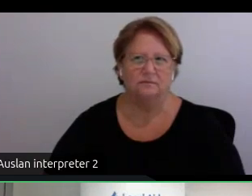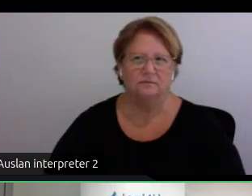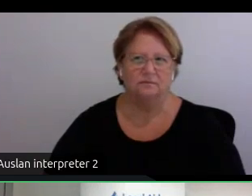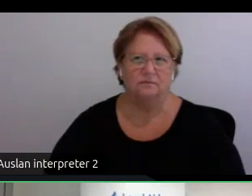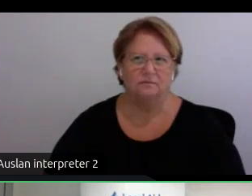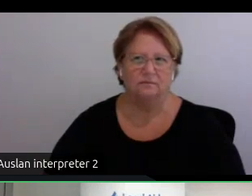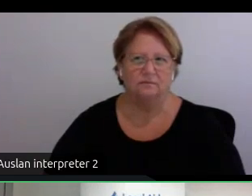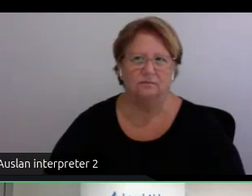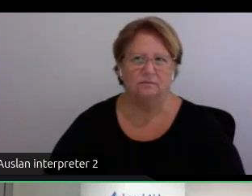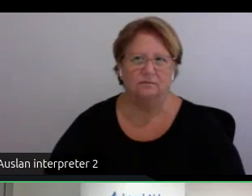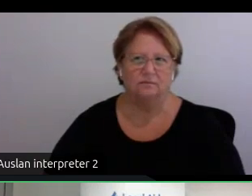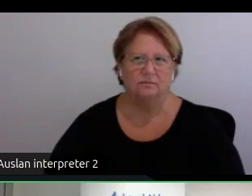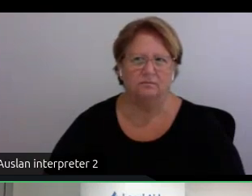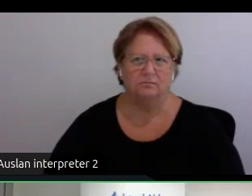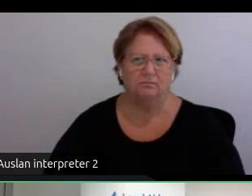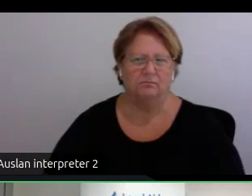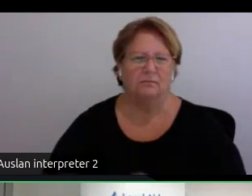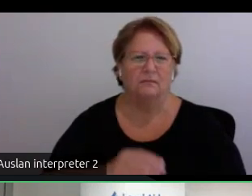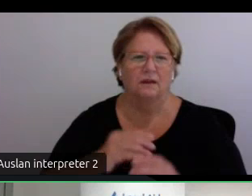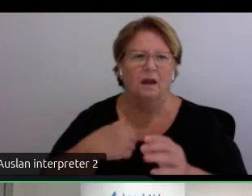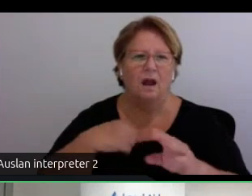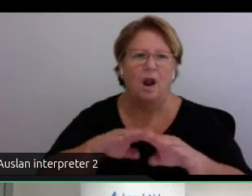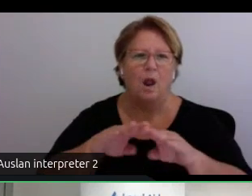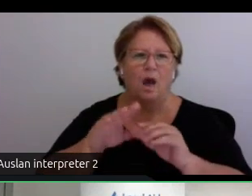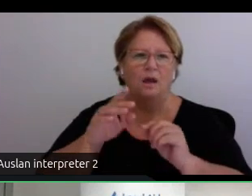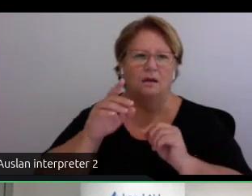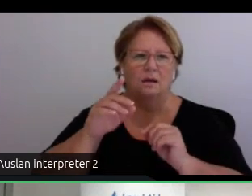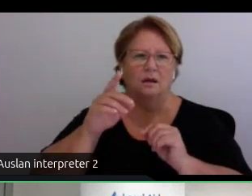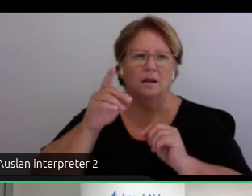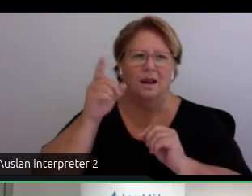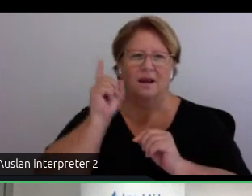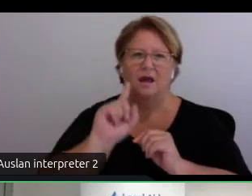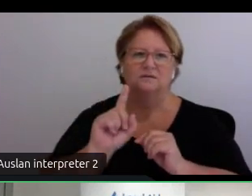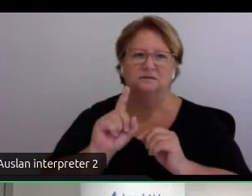the speed of wind that can unscrew a cyclone screw. I learned last year um helping somebody